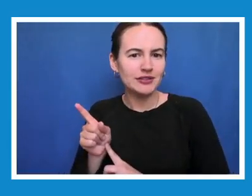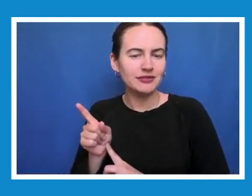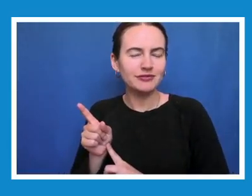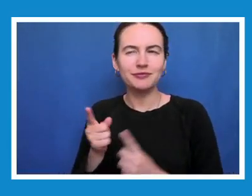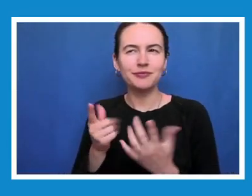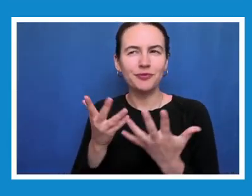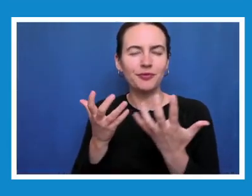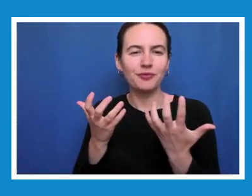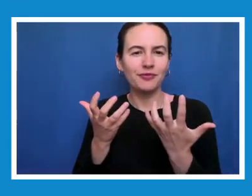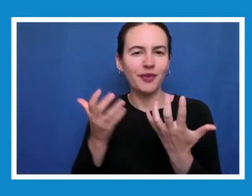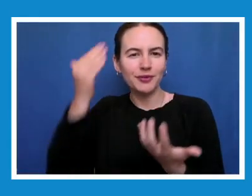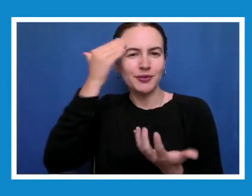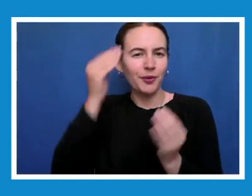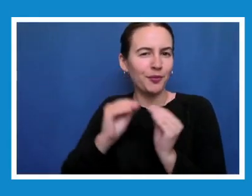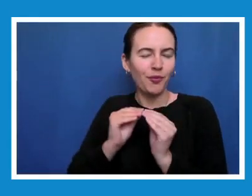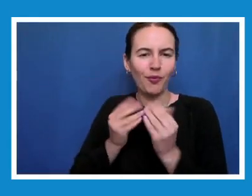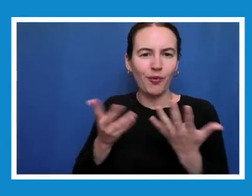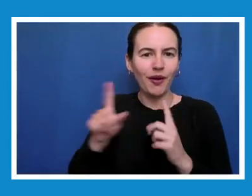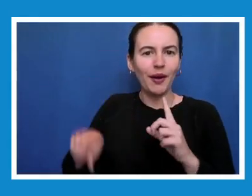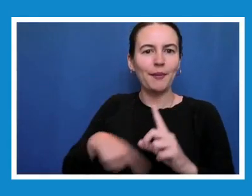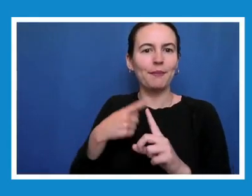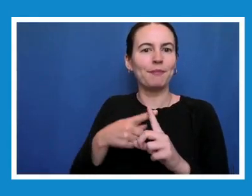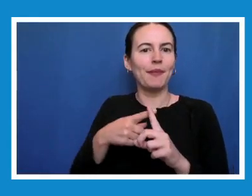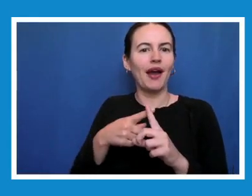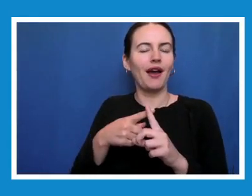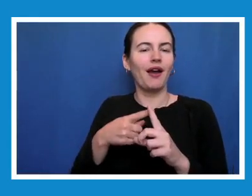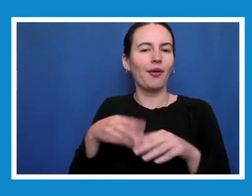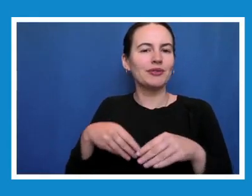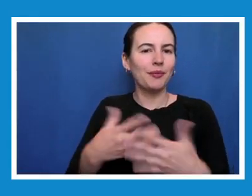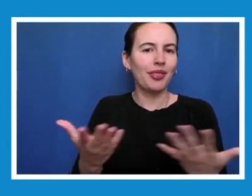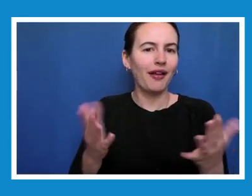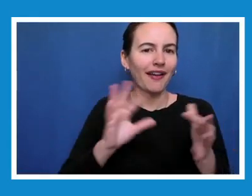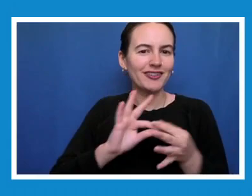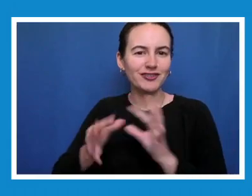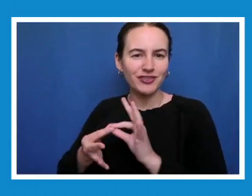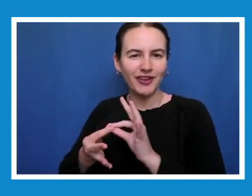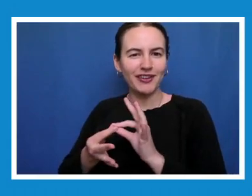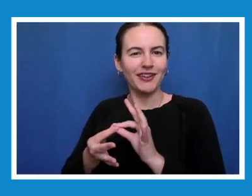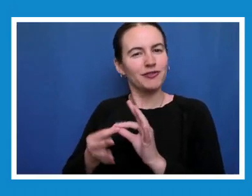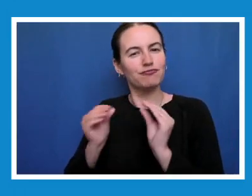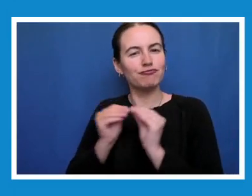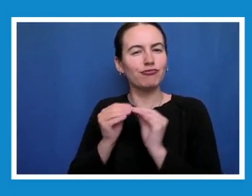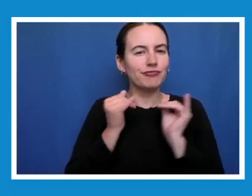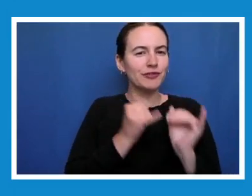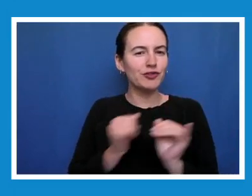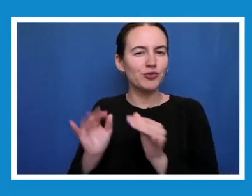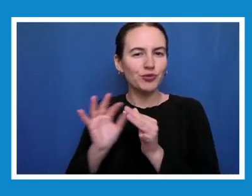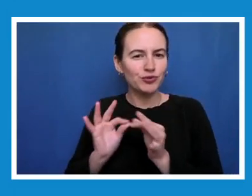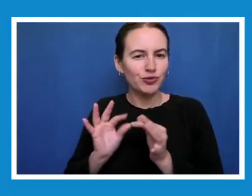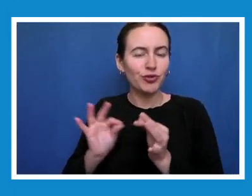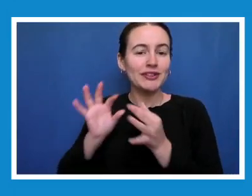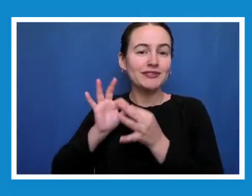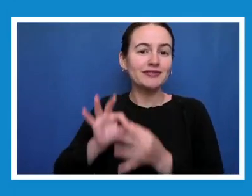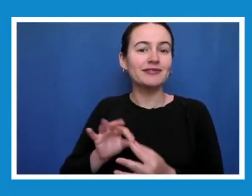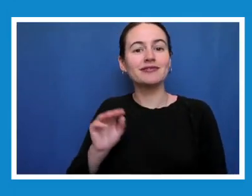supply chain so we can get into individual stories about minerals and